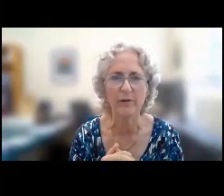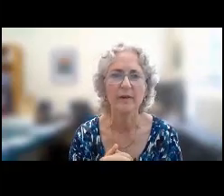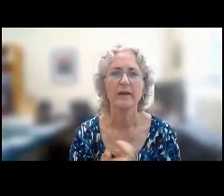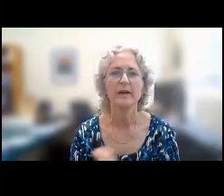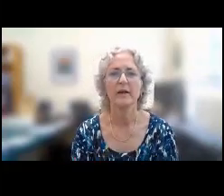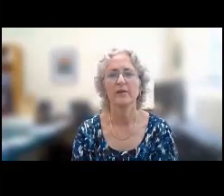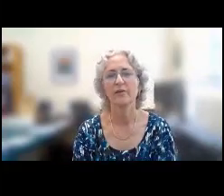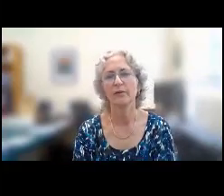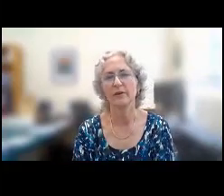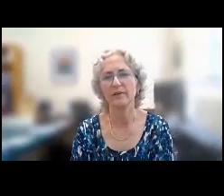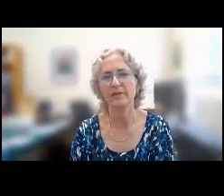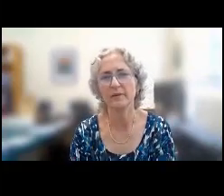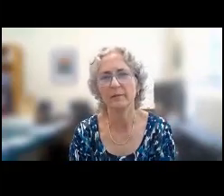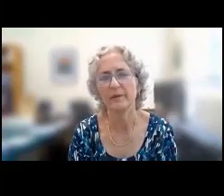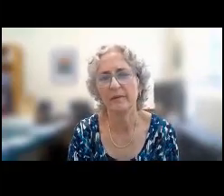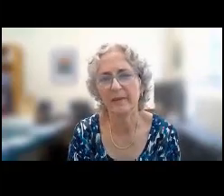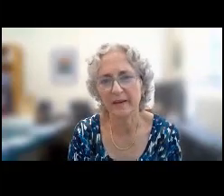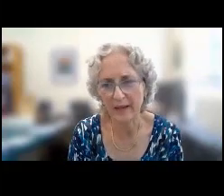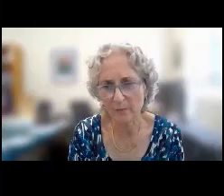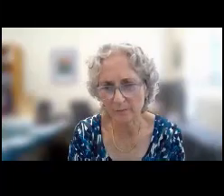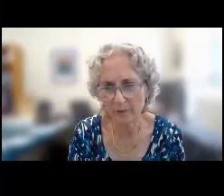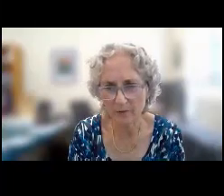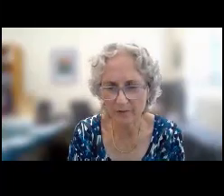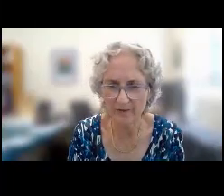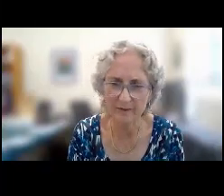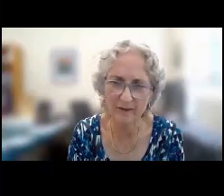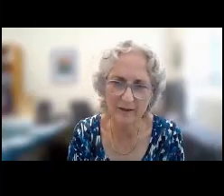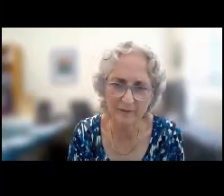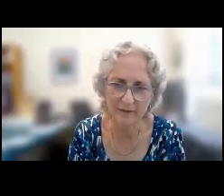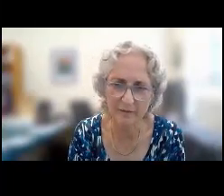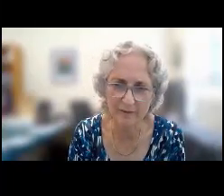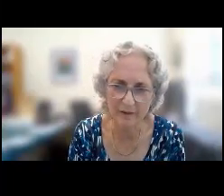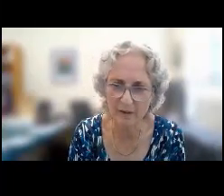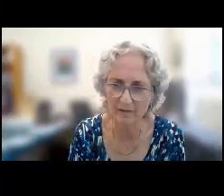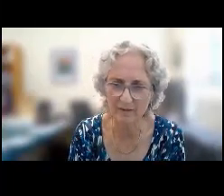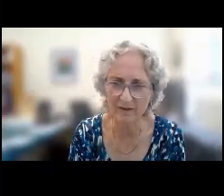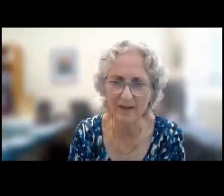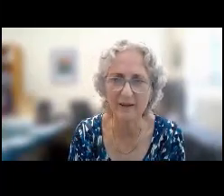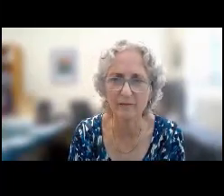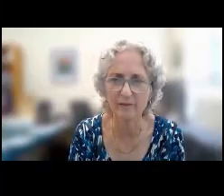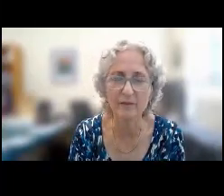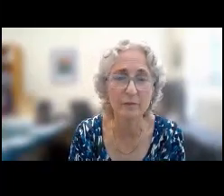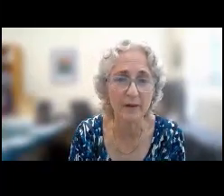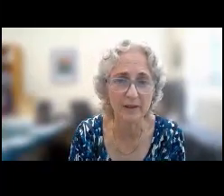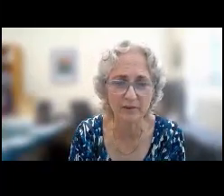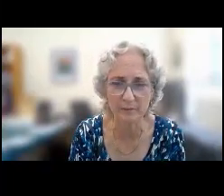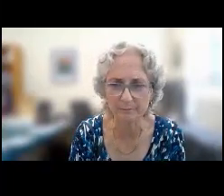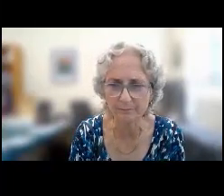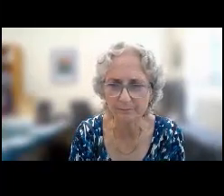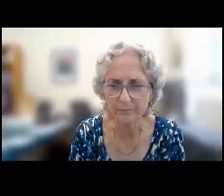And so given that gap in policy and given the apparent lack of information